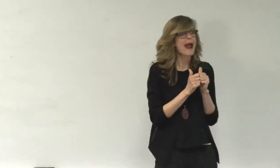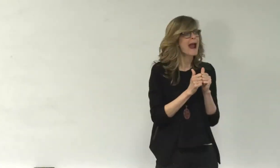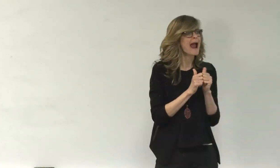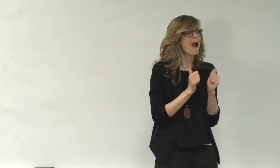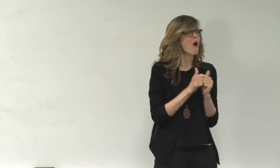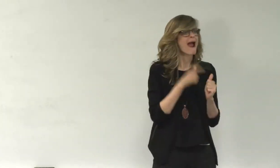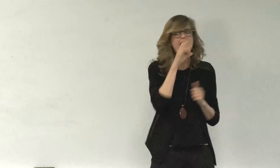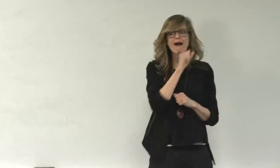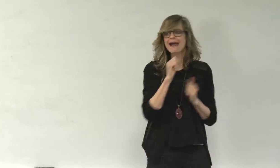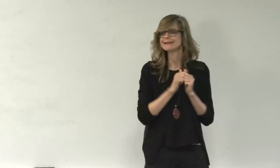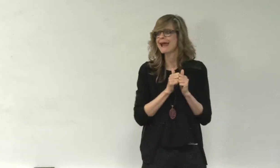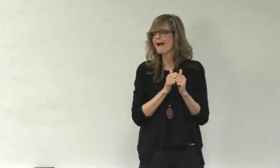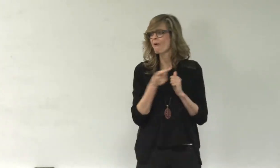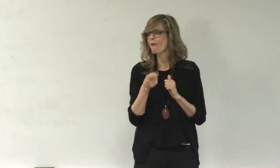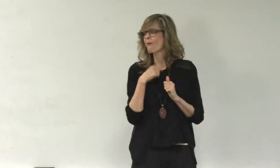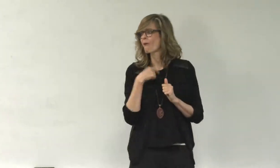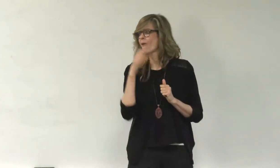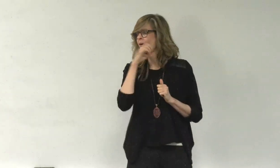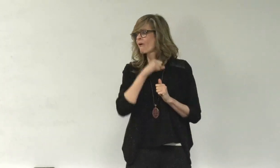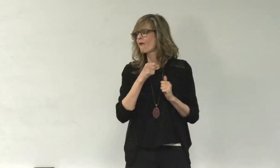CAN YOU GUESS HOW I LOST MY HEARING? ANYONE?